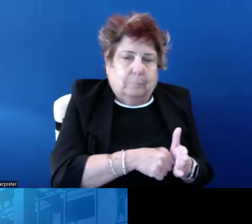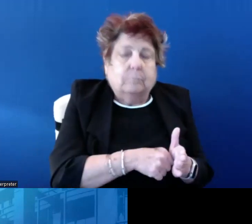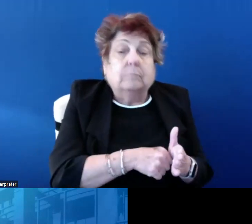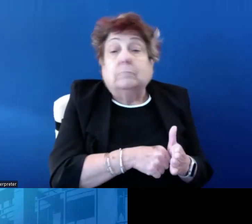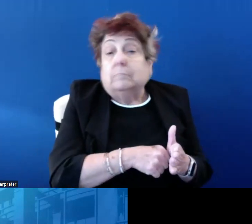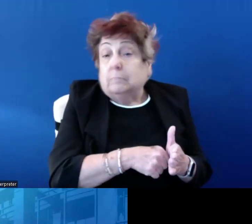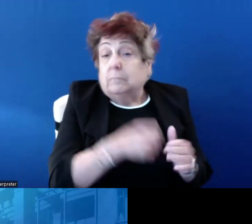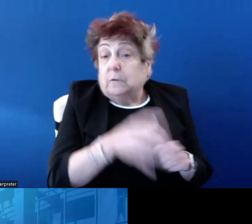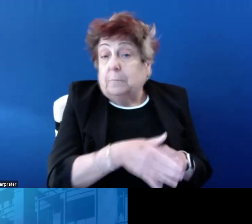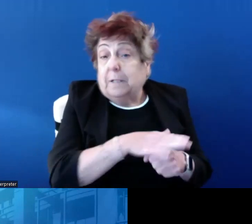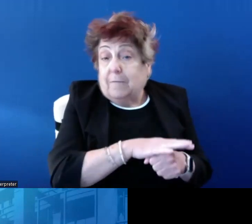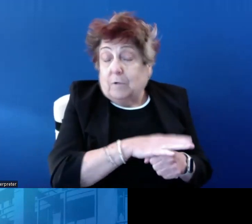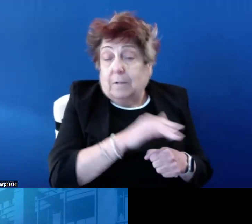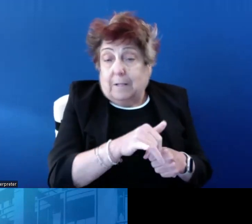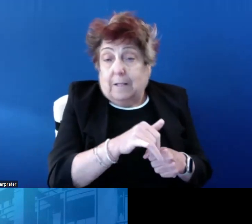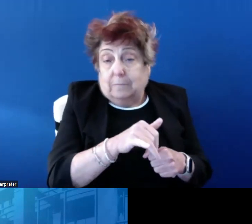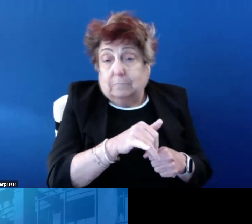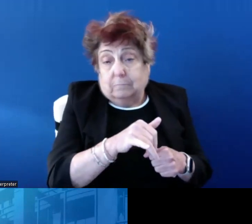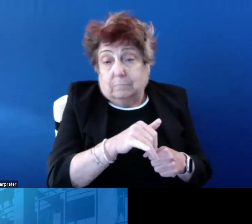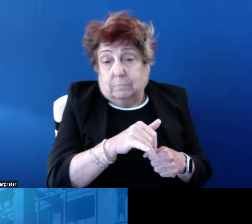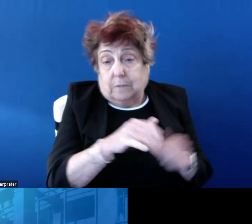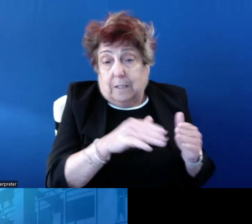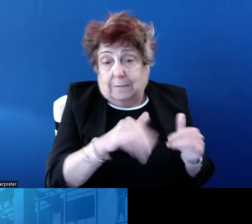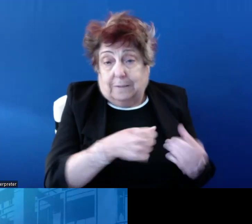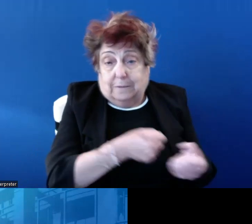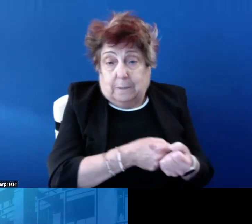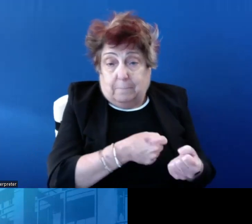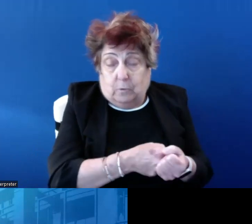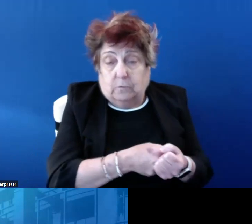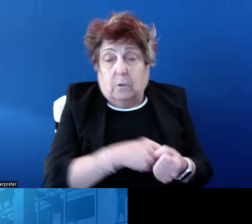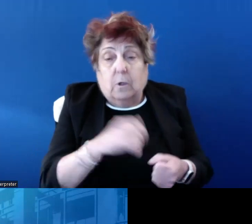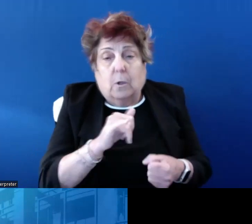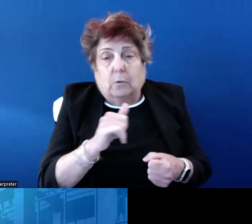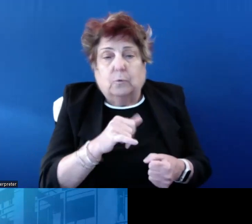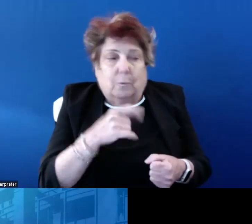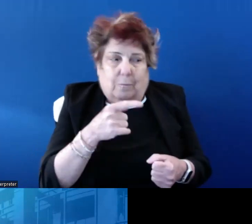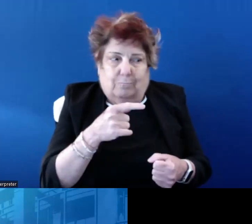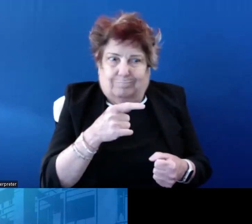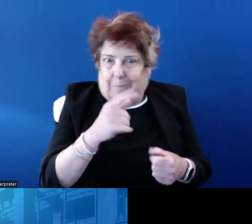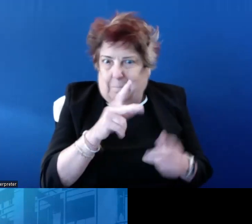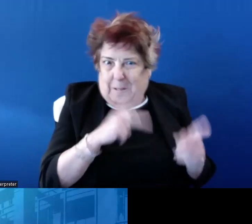targeting individuals experiencing or at risk of experiencing homelessness under those two